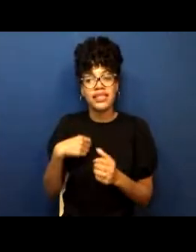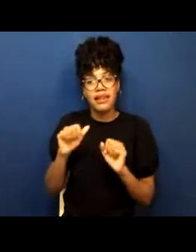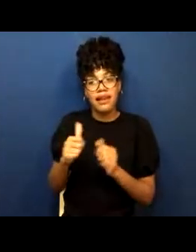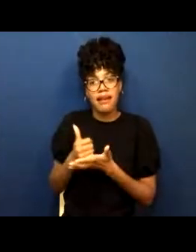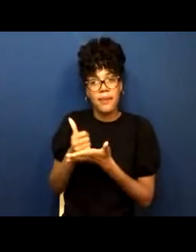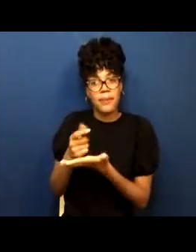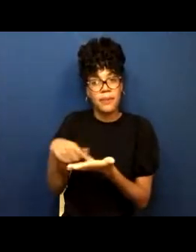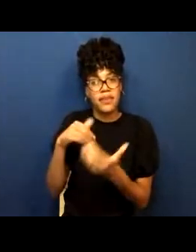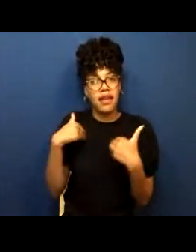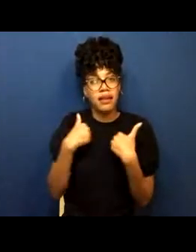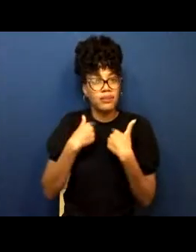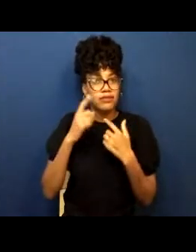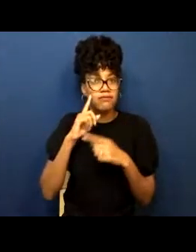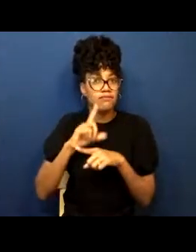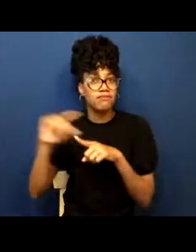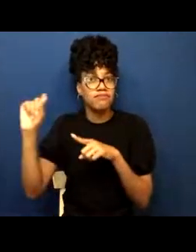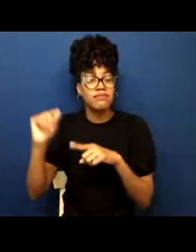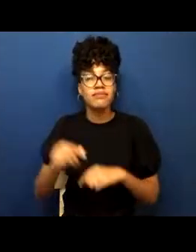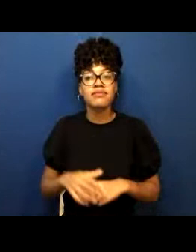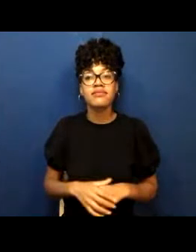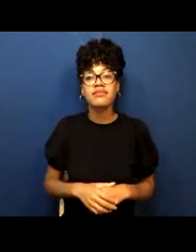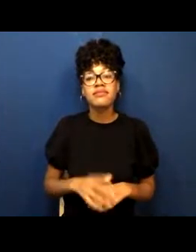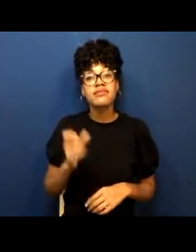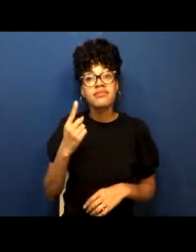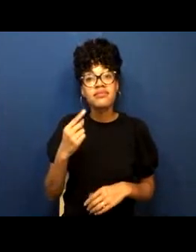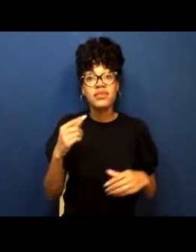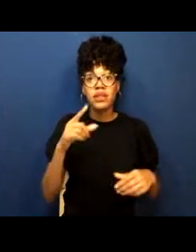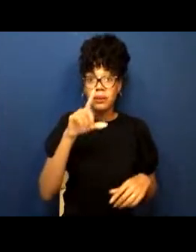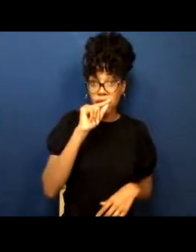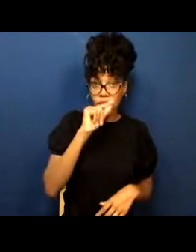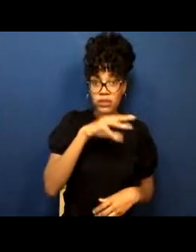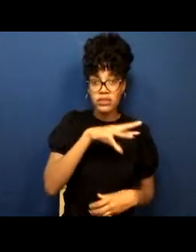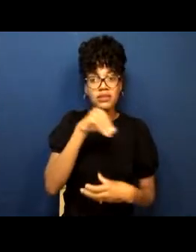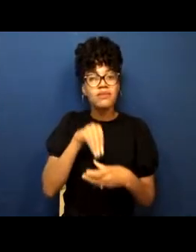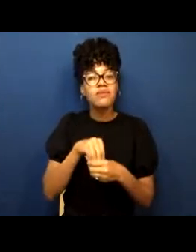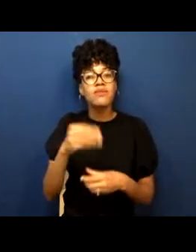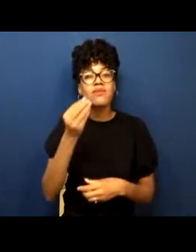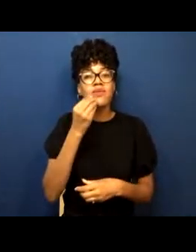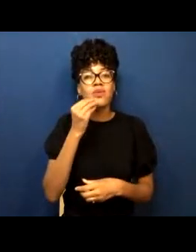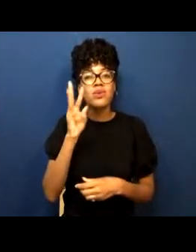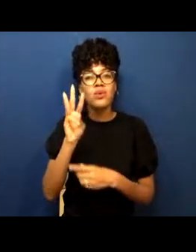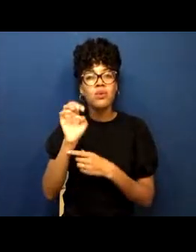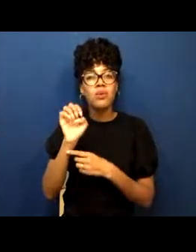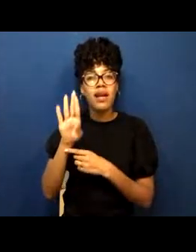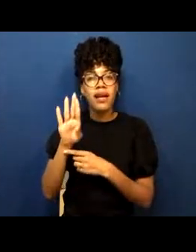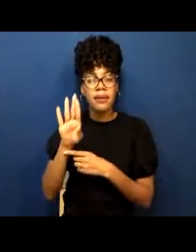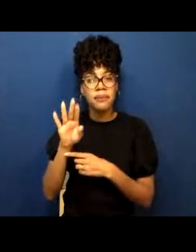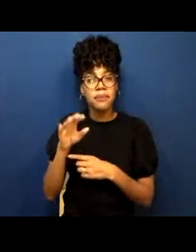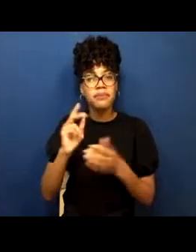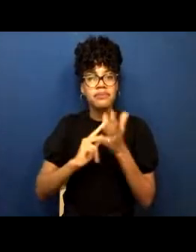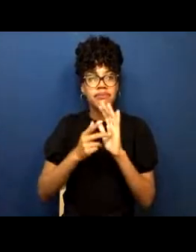are a big part of a giant global food web. And by understanding and taking care of different parts of our food web work,